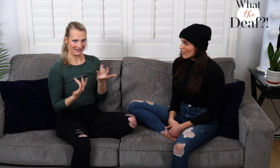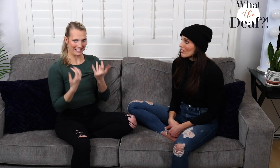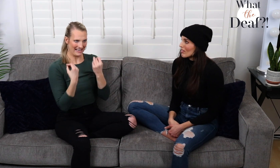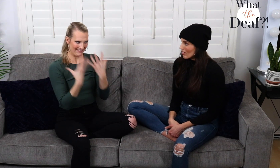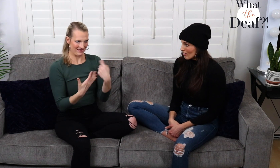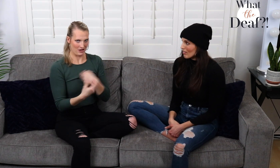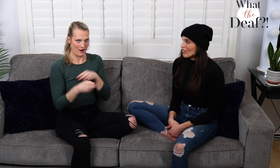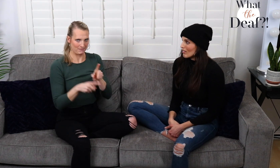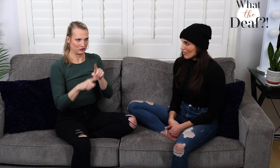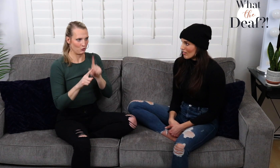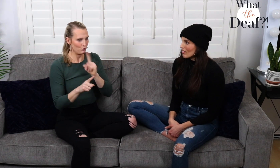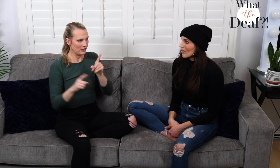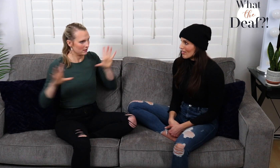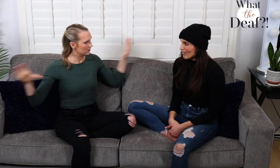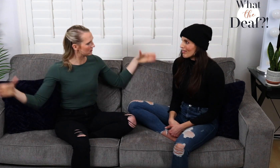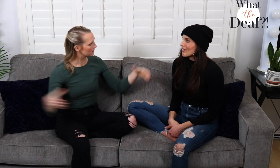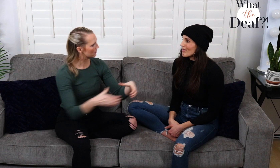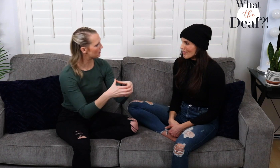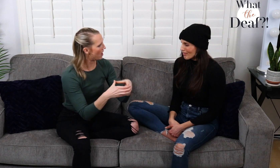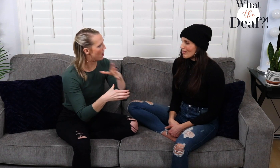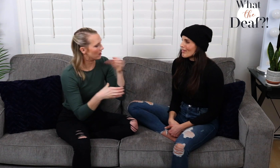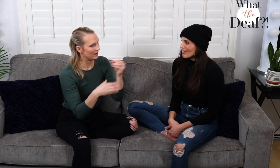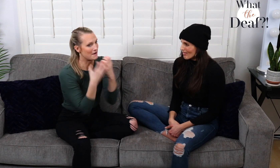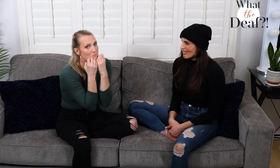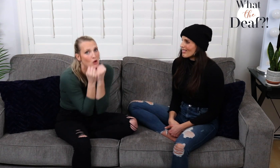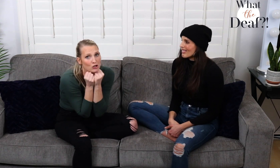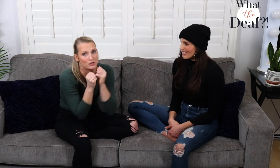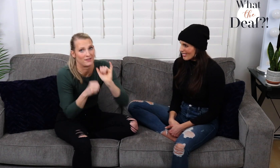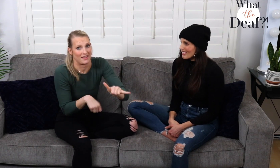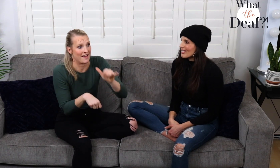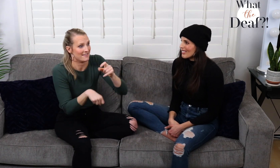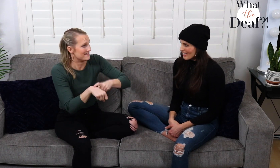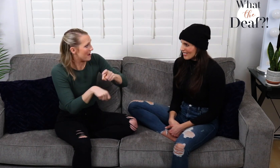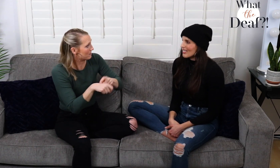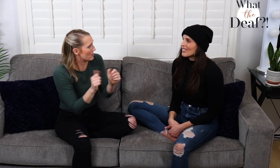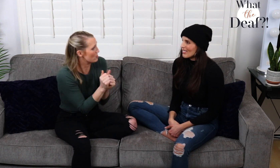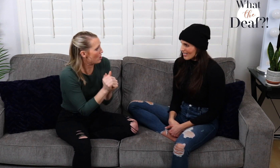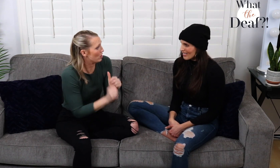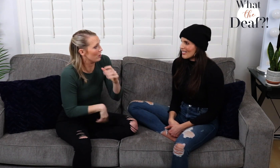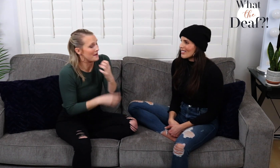once a year gives us the opportunity to all come together and just really appreciate that time